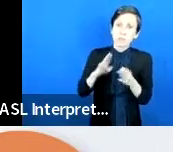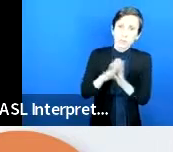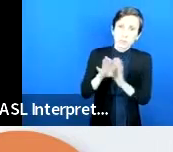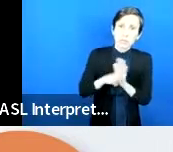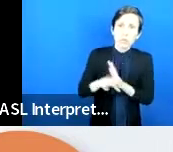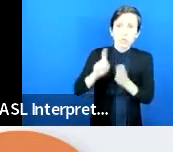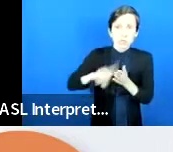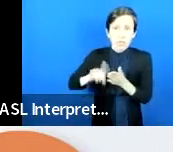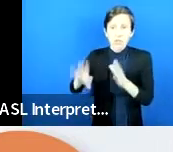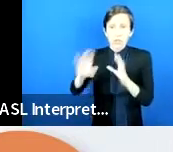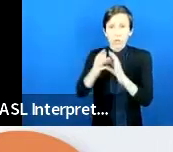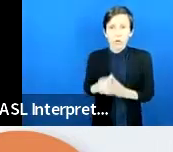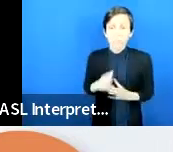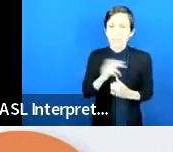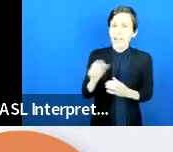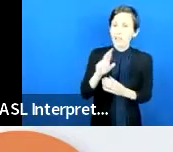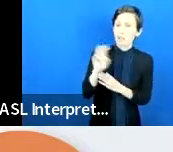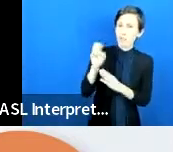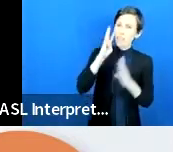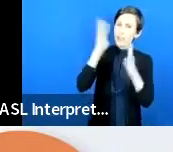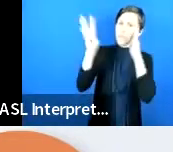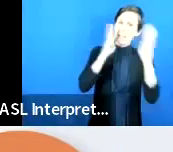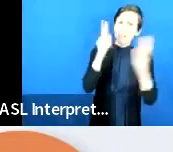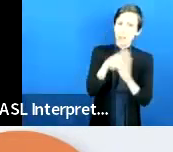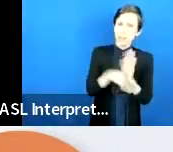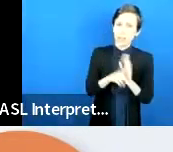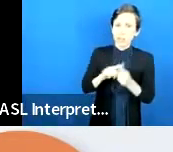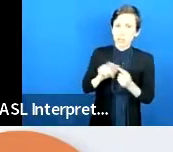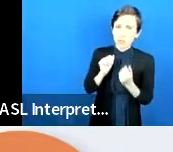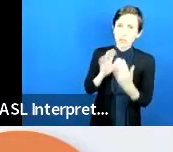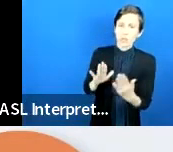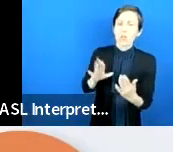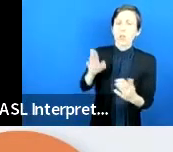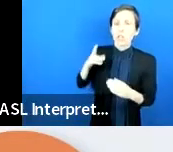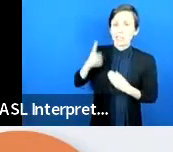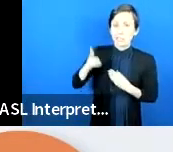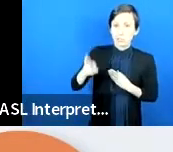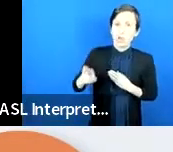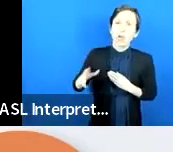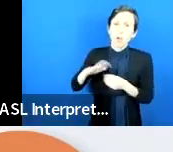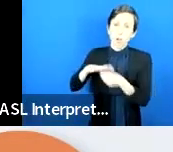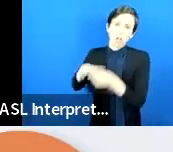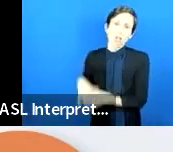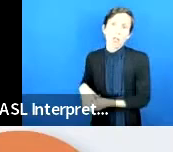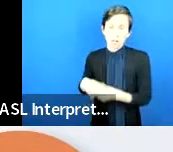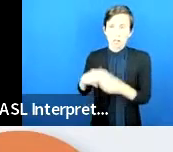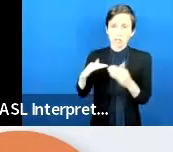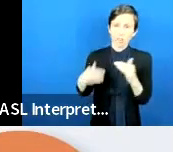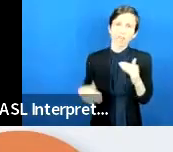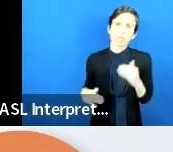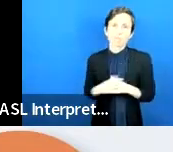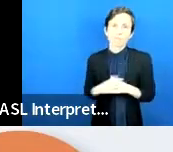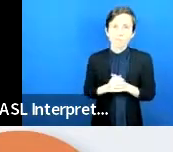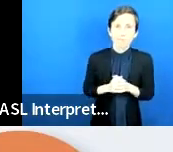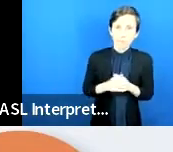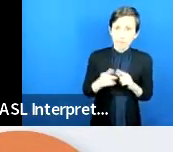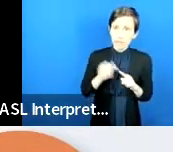and reimagine policies to address historical injustices. Since the release of initial framework in 2020,